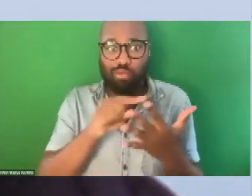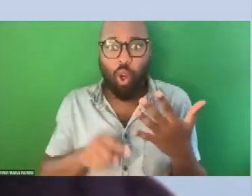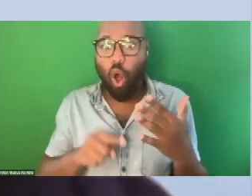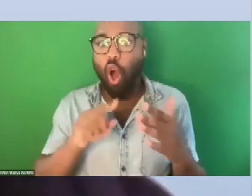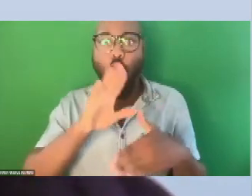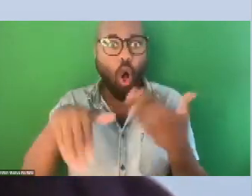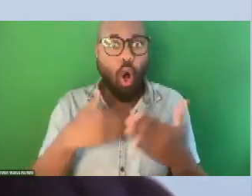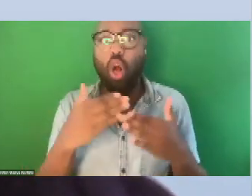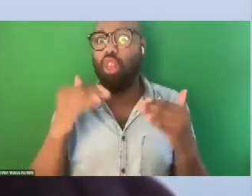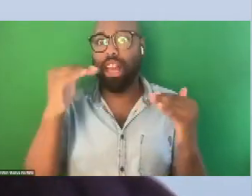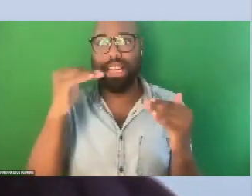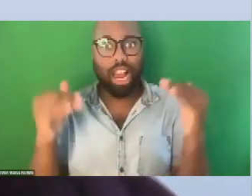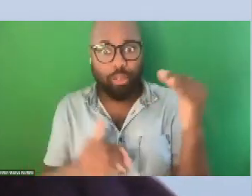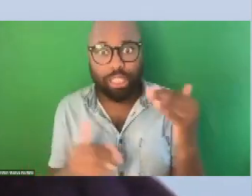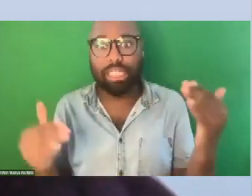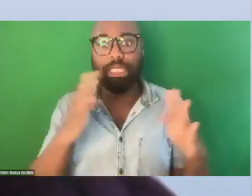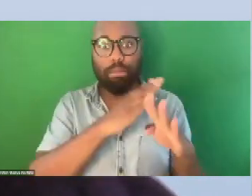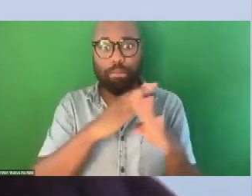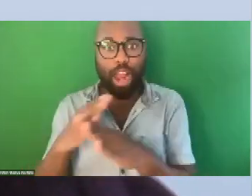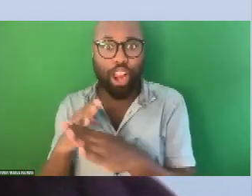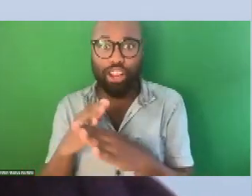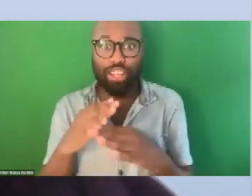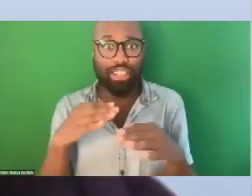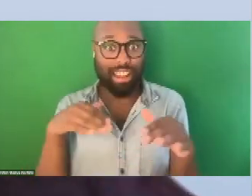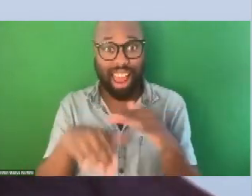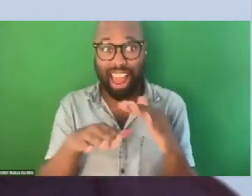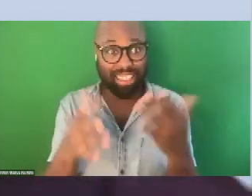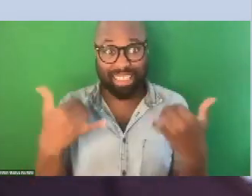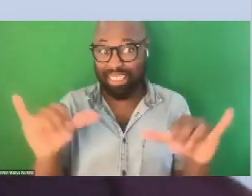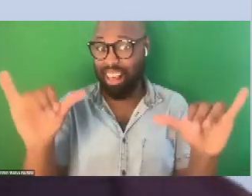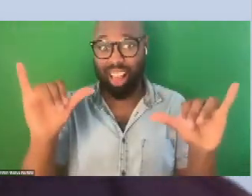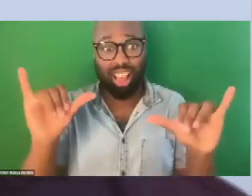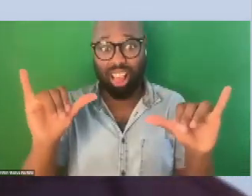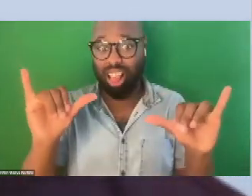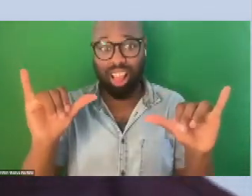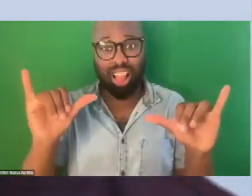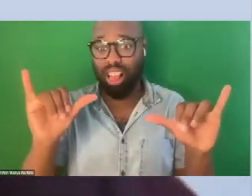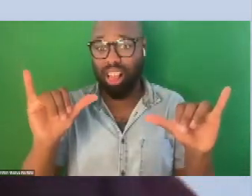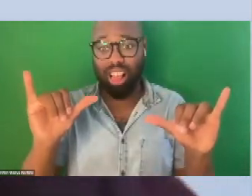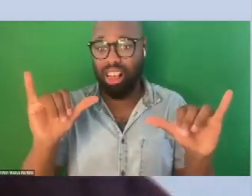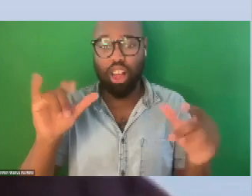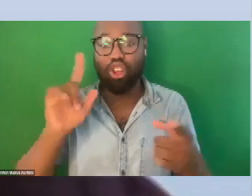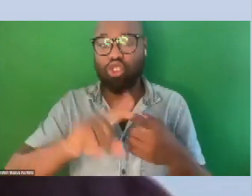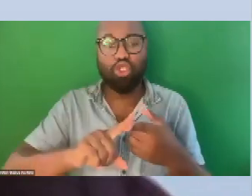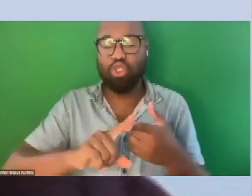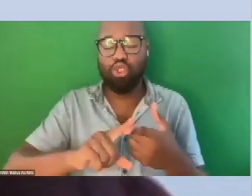the barriers to access to primary health care, Much less to home and